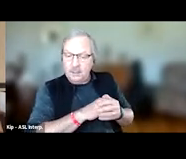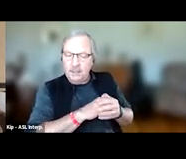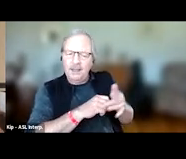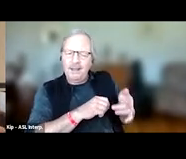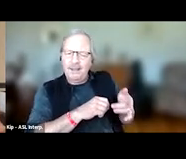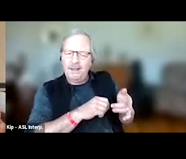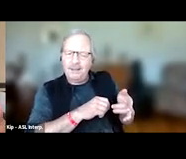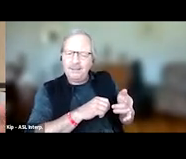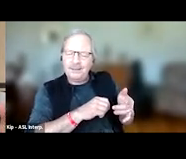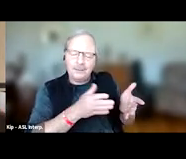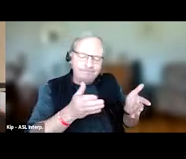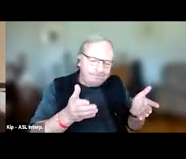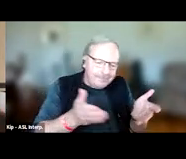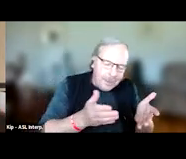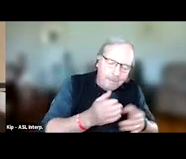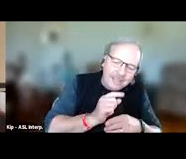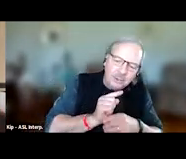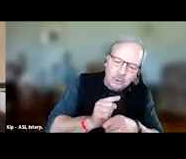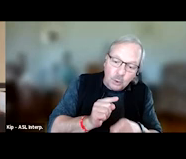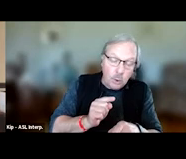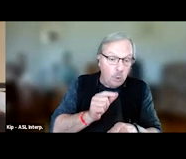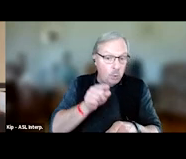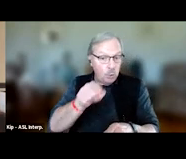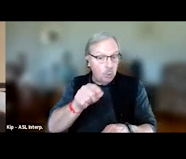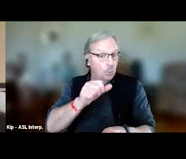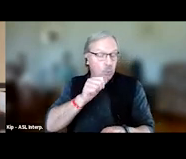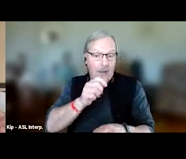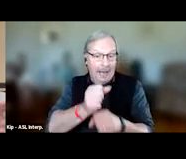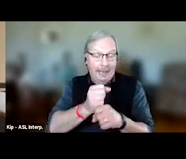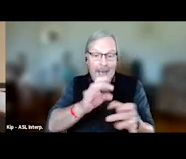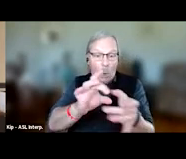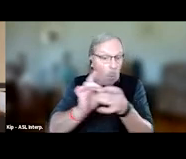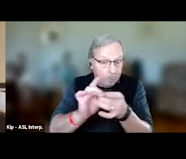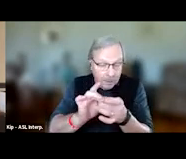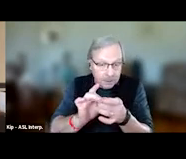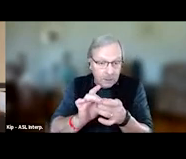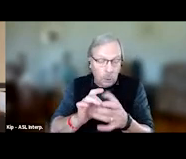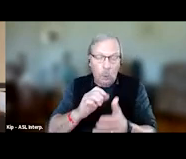they're here to make sure that if you're not getting cooperation or you're not hearing back